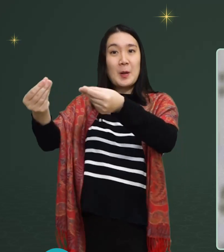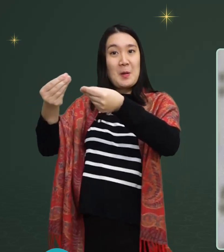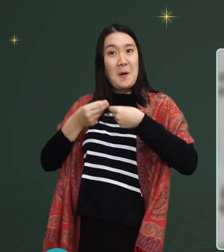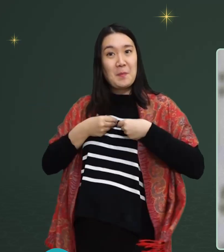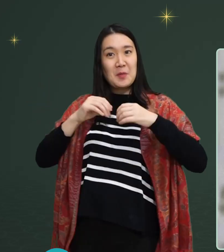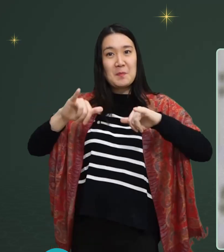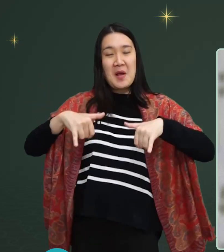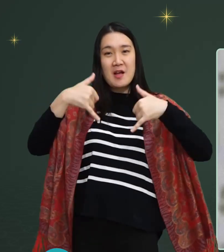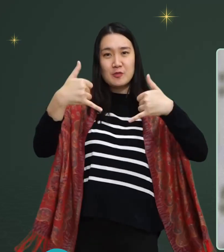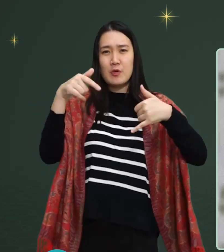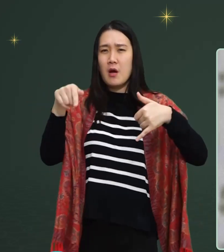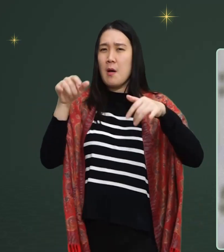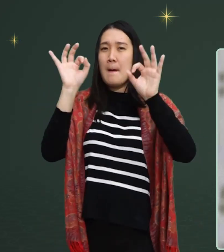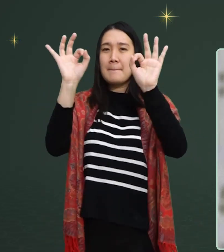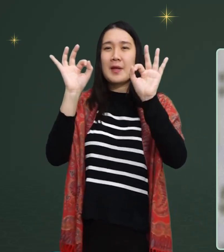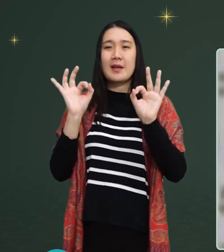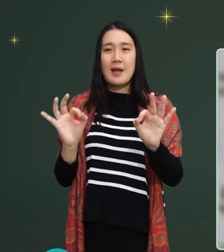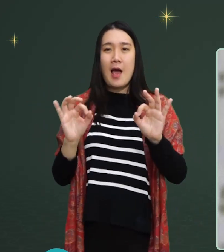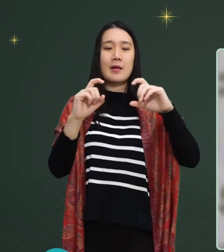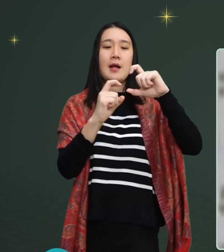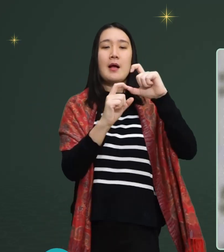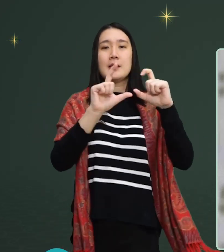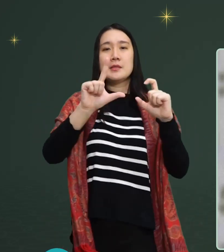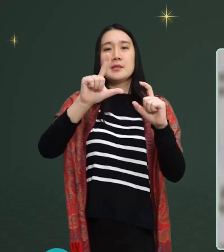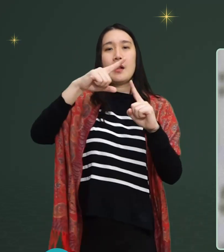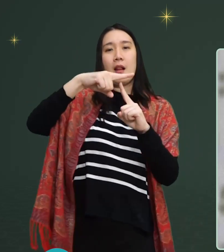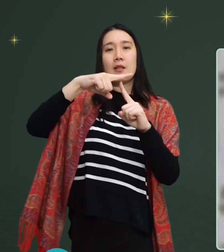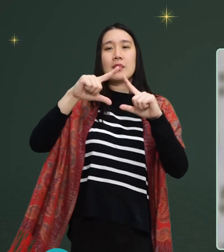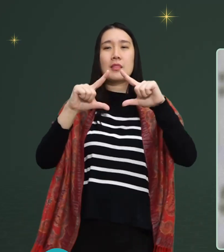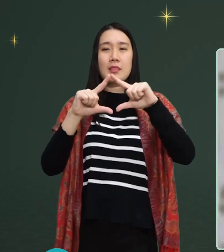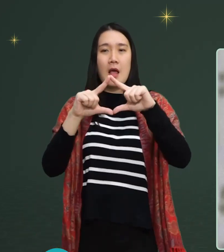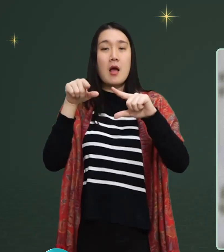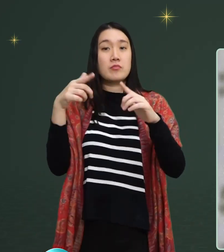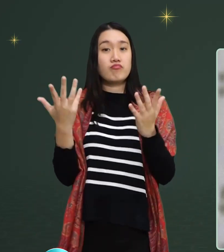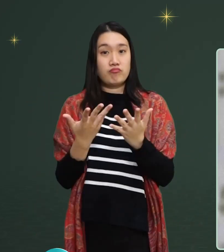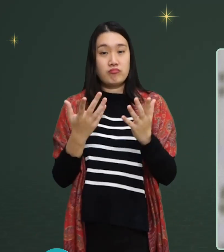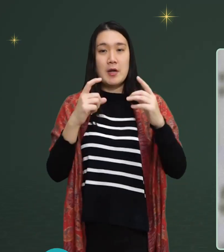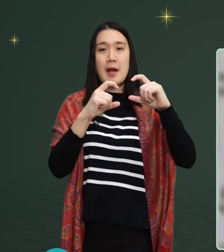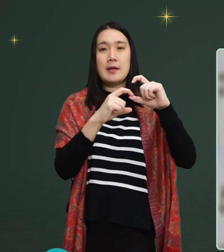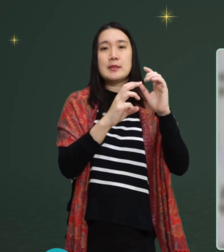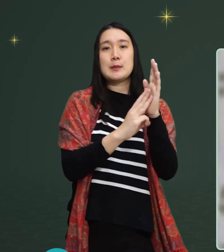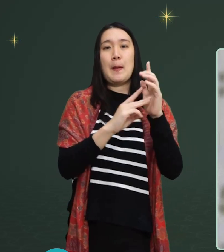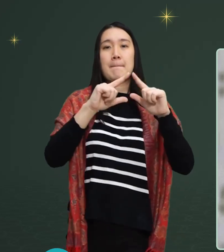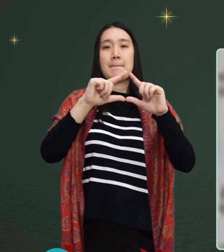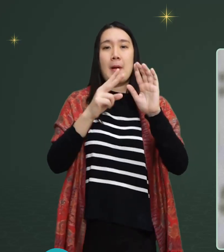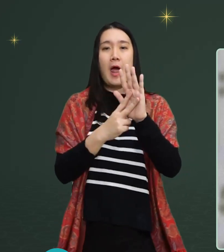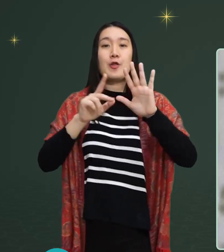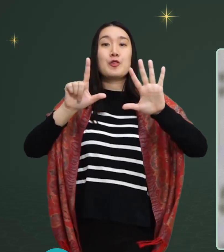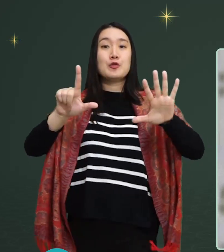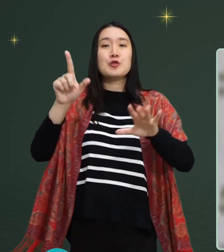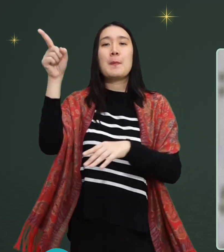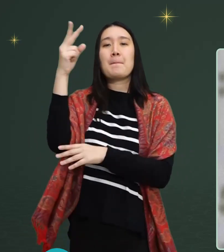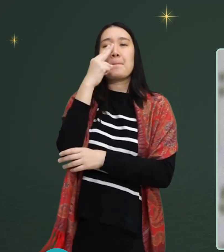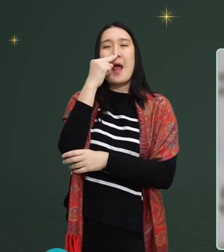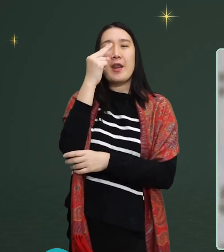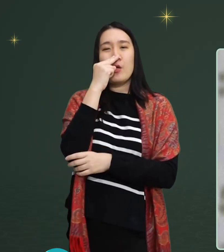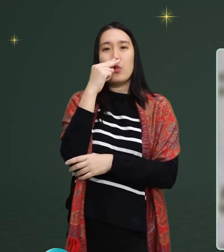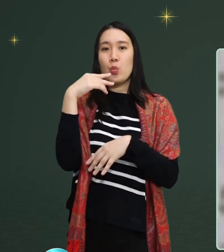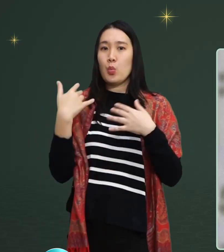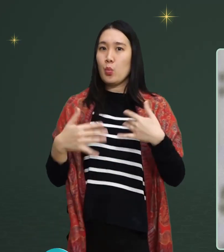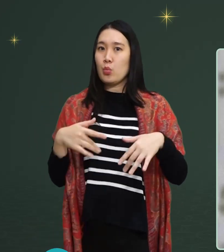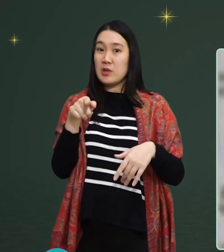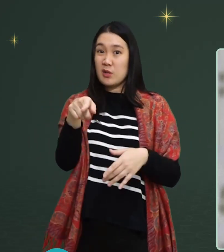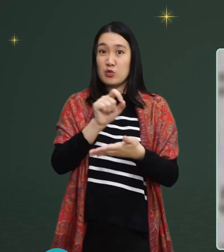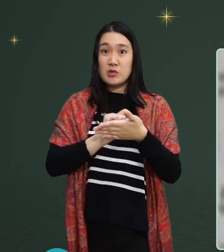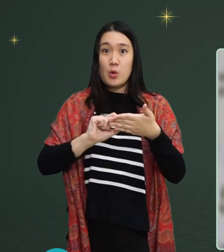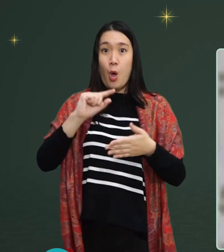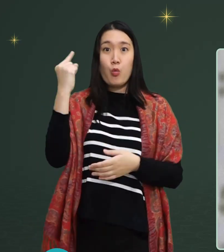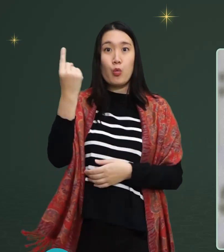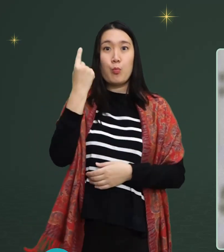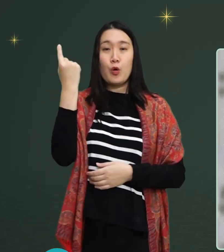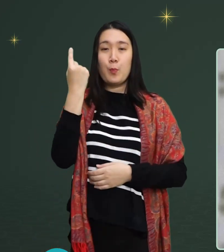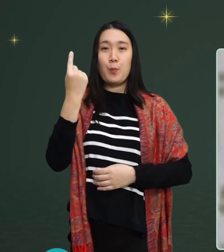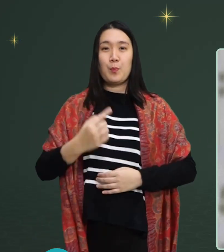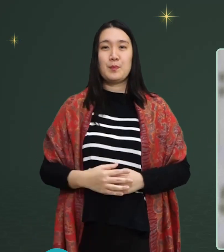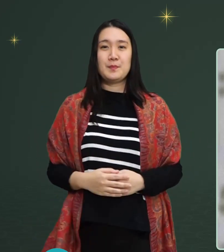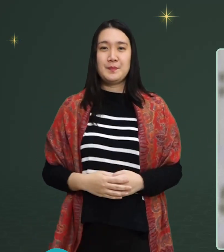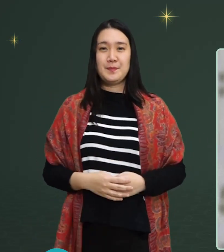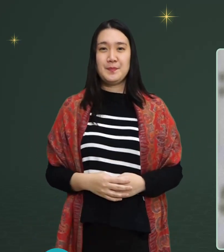from there he got a high school education scholarship at SMAN 7 Bandung public school.